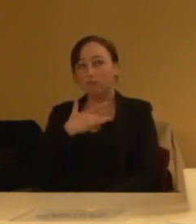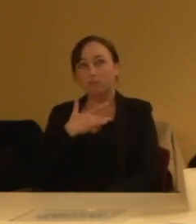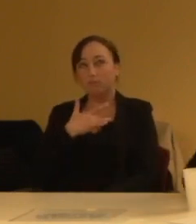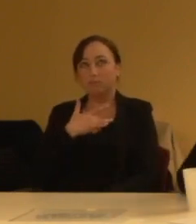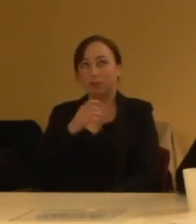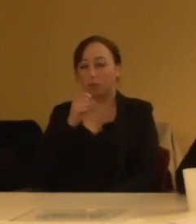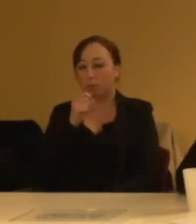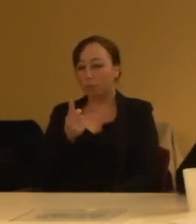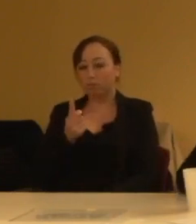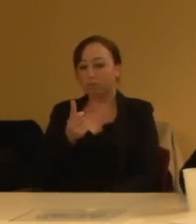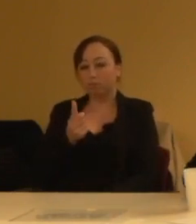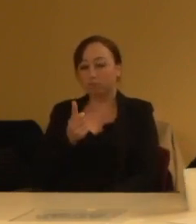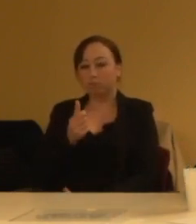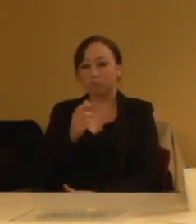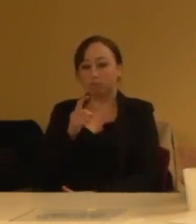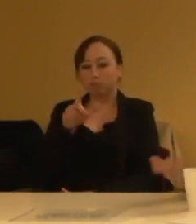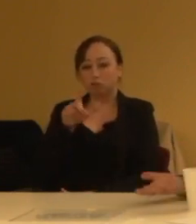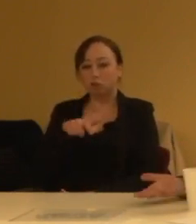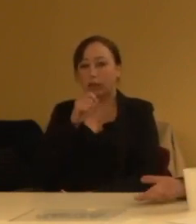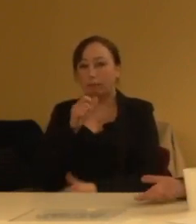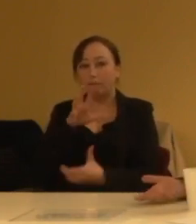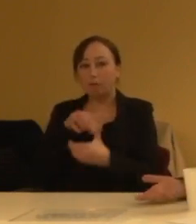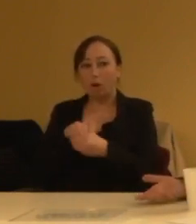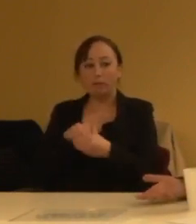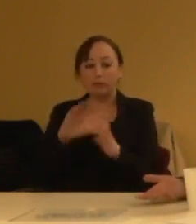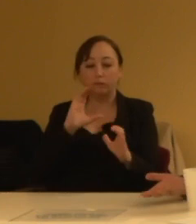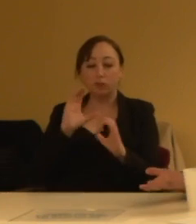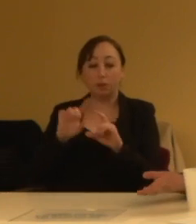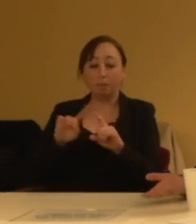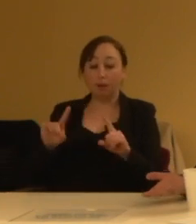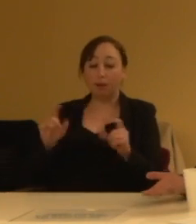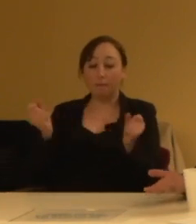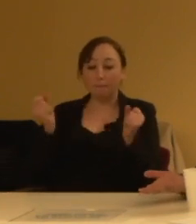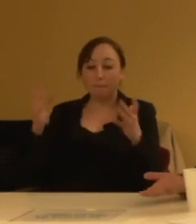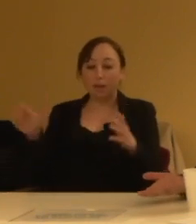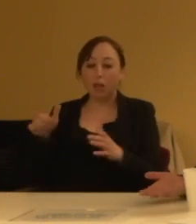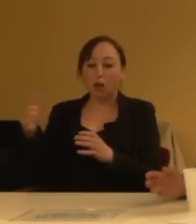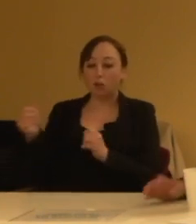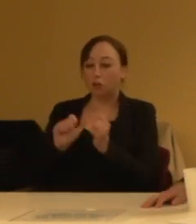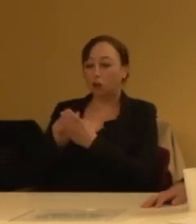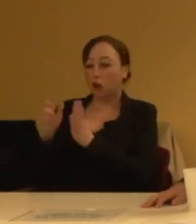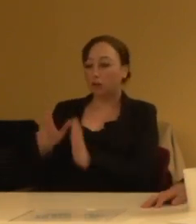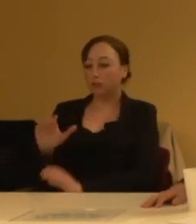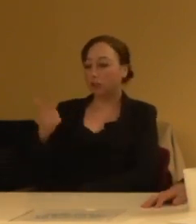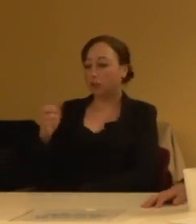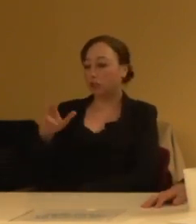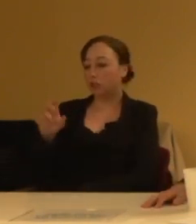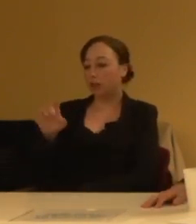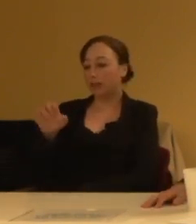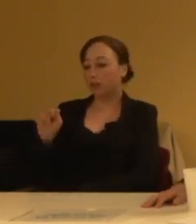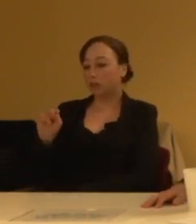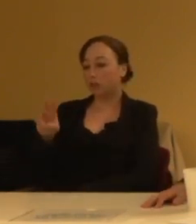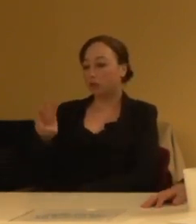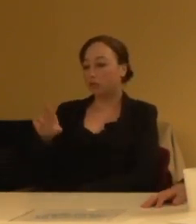but there are also these amazing theater artists like Garland Wright at the Guthrie who are doing classical dramaturgy.